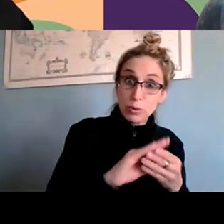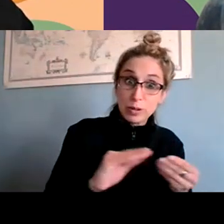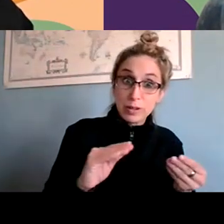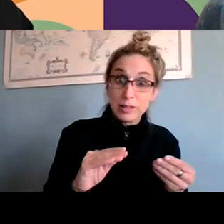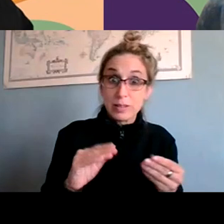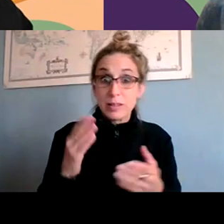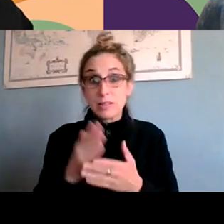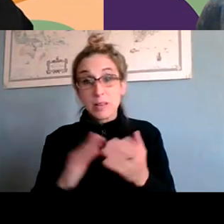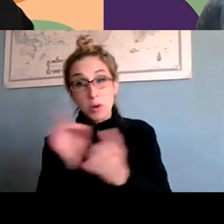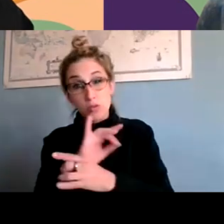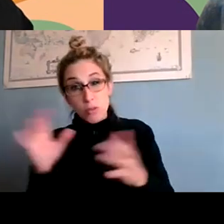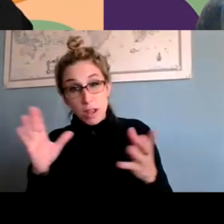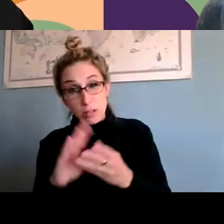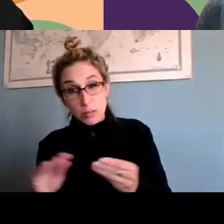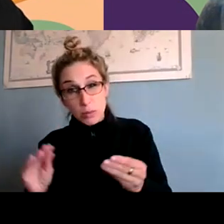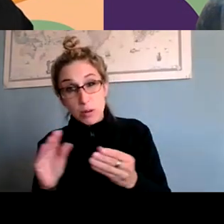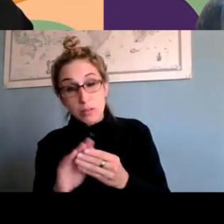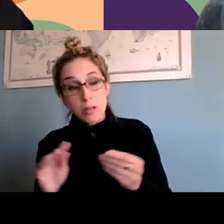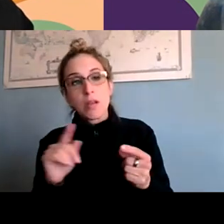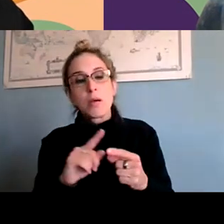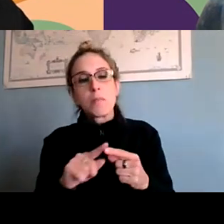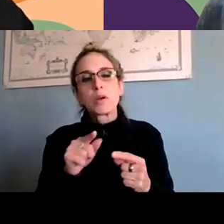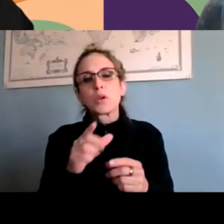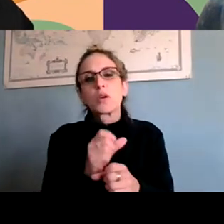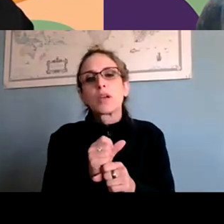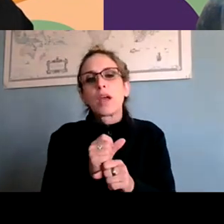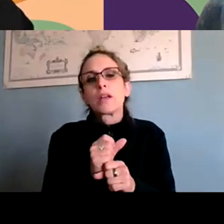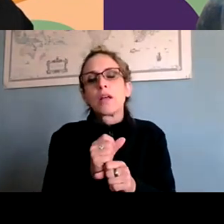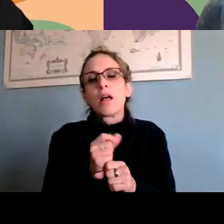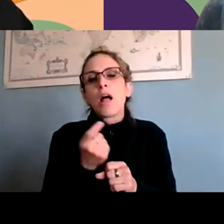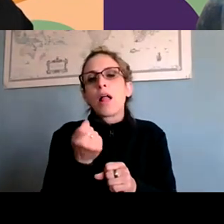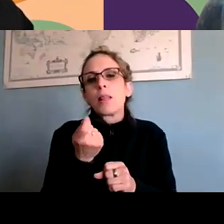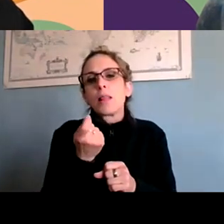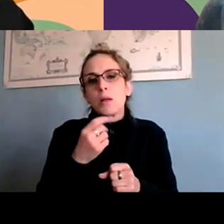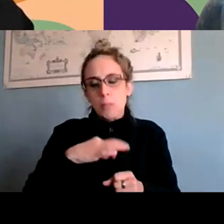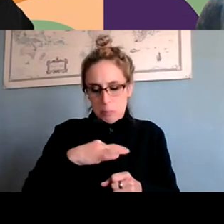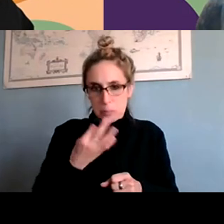Aurora Chang: Tragic somewhere, but you get a piece of everyone, and so I think um.